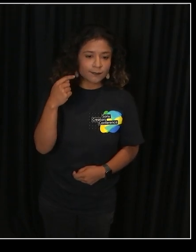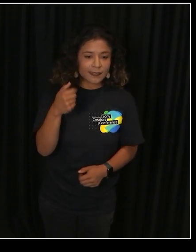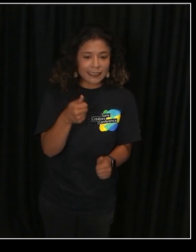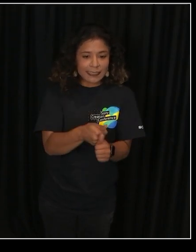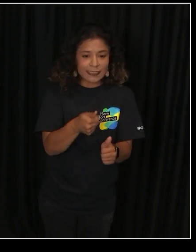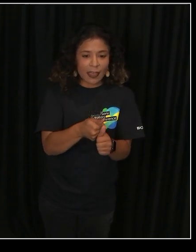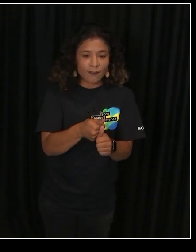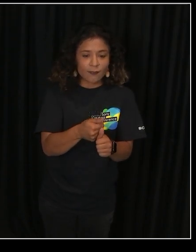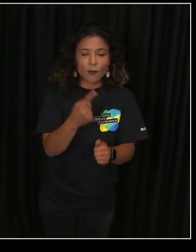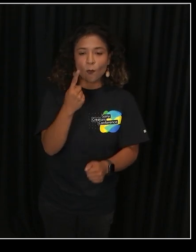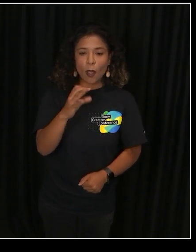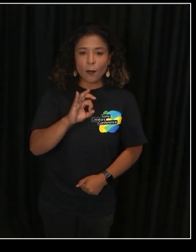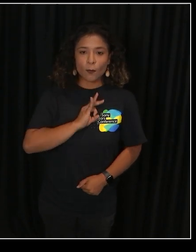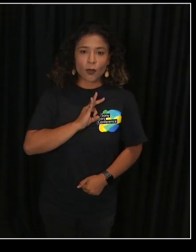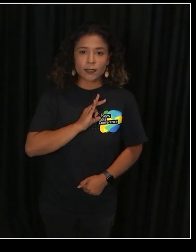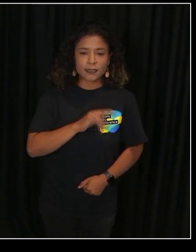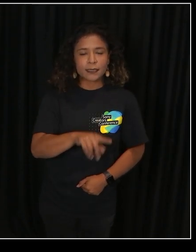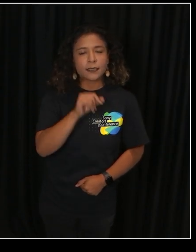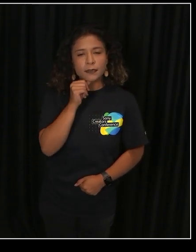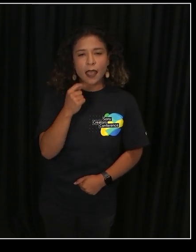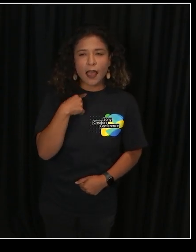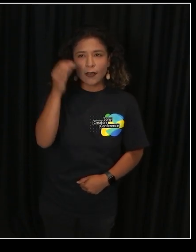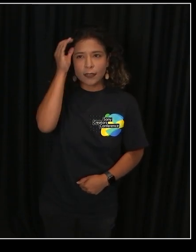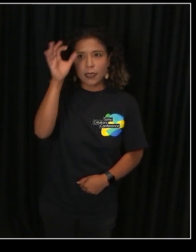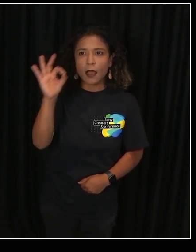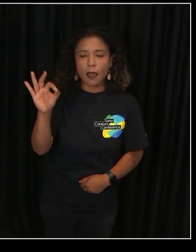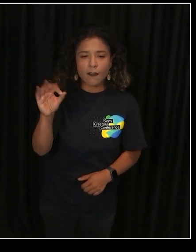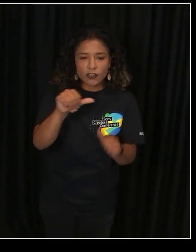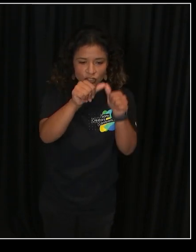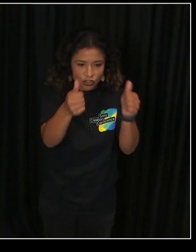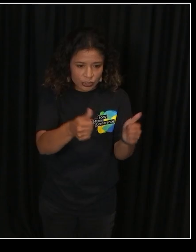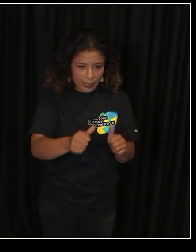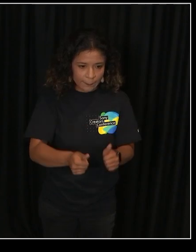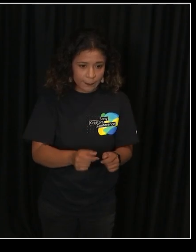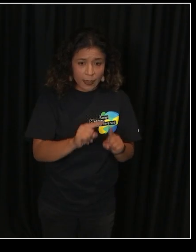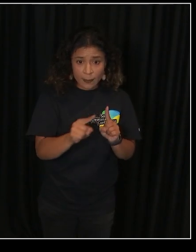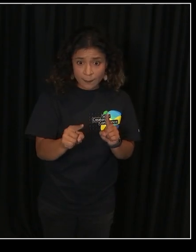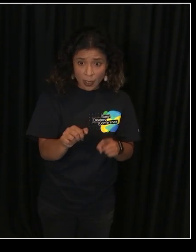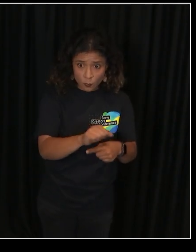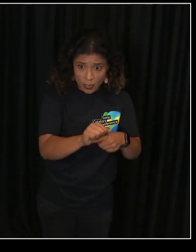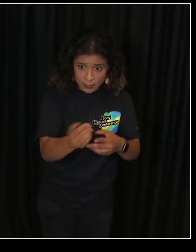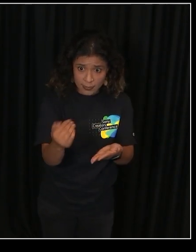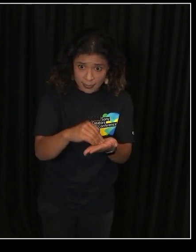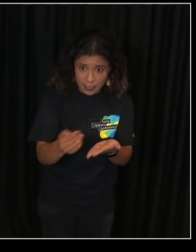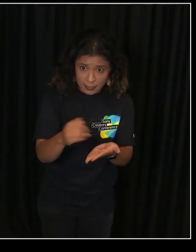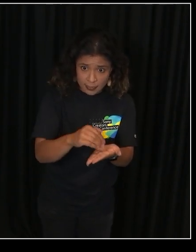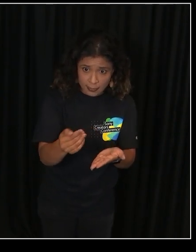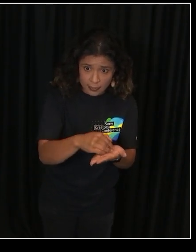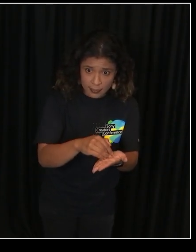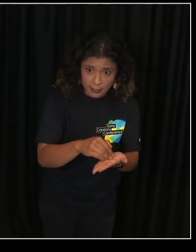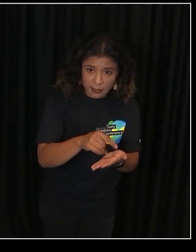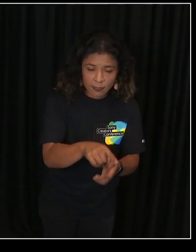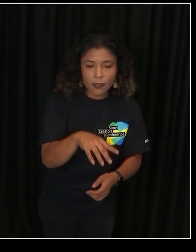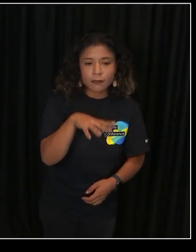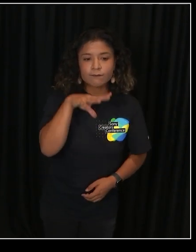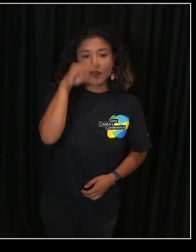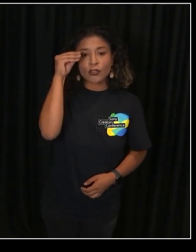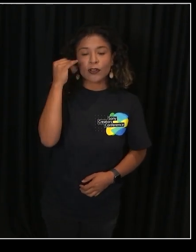know anything about the geometry of the cars. But by practicing against them, it learns that if the two center of masses are this far apart,